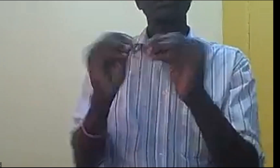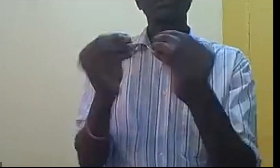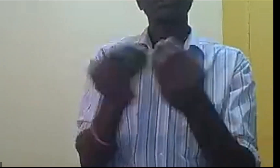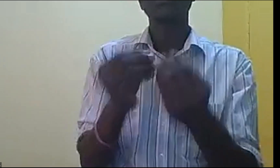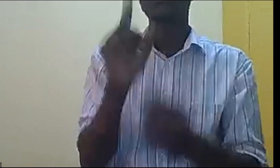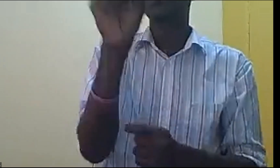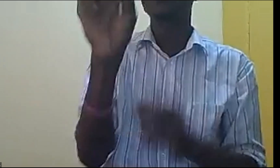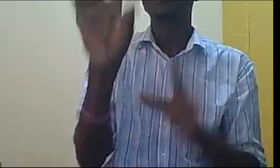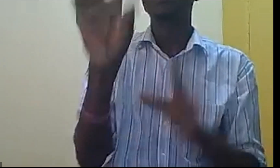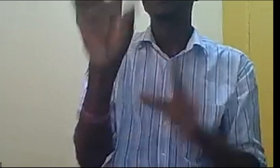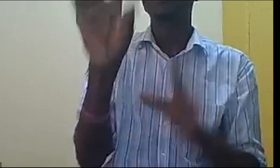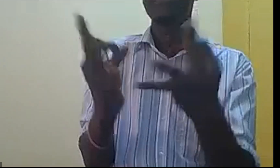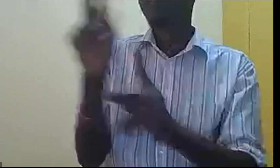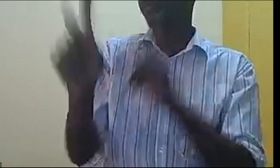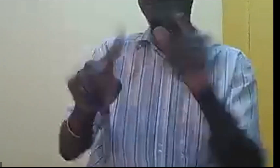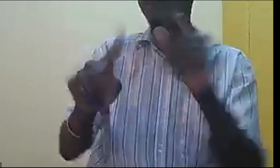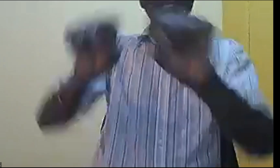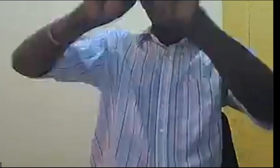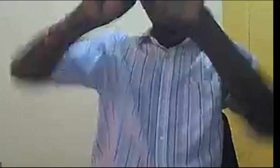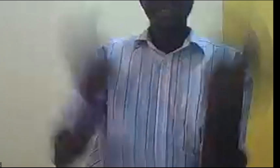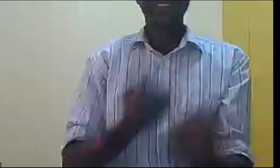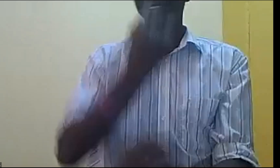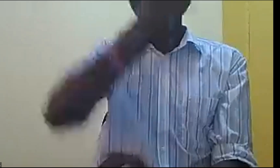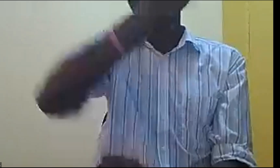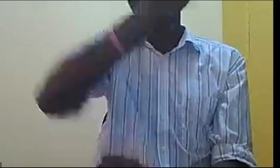They have no contribution, and they are troublemakers.